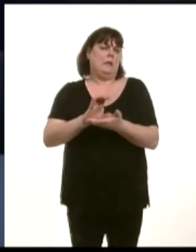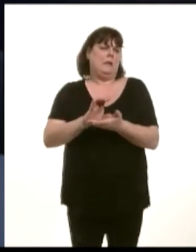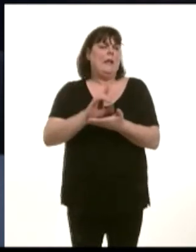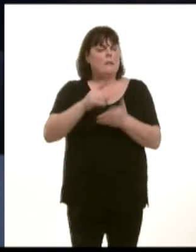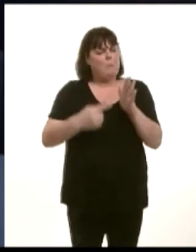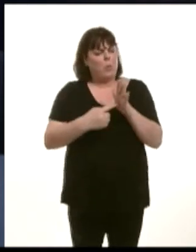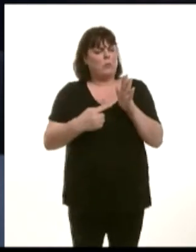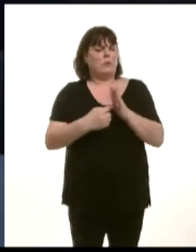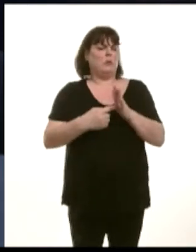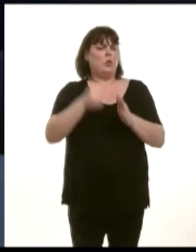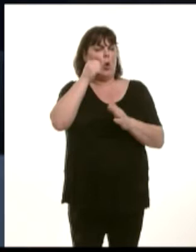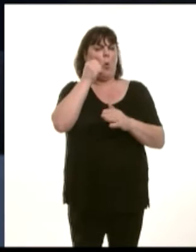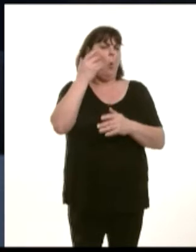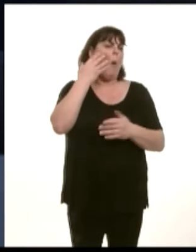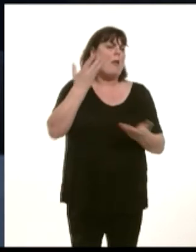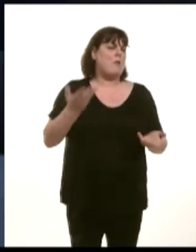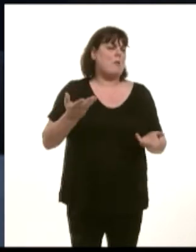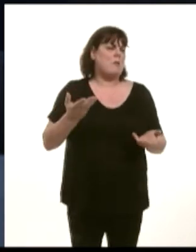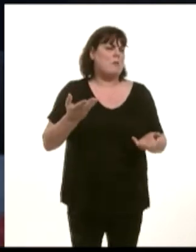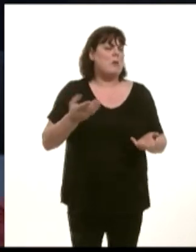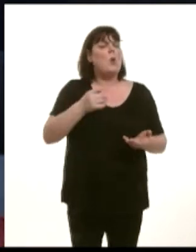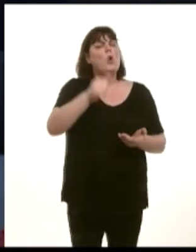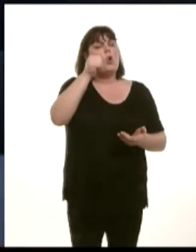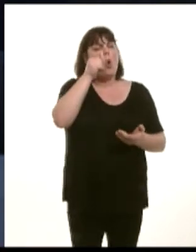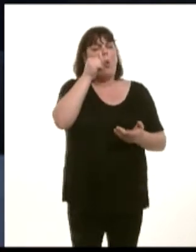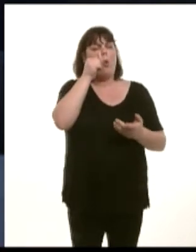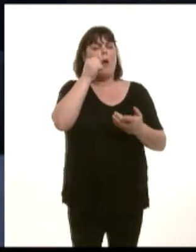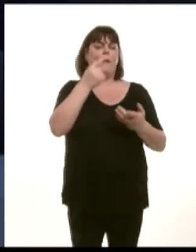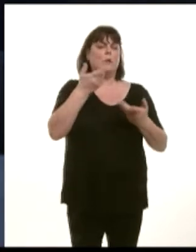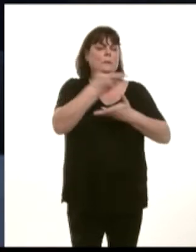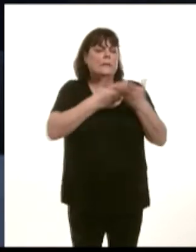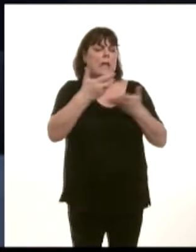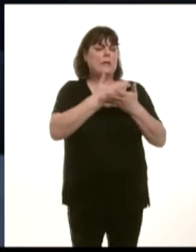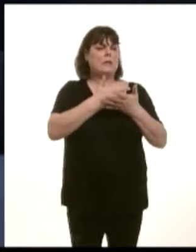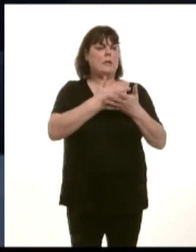We accept that you have to consider the options, but farmers need to know exactly when the